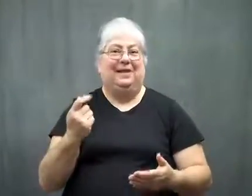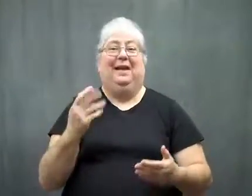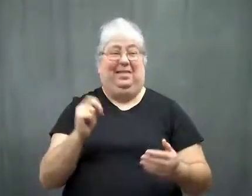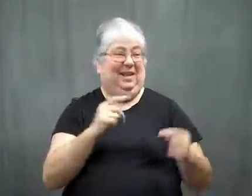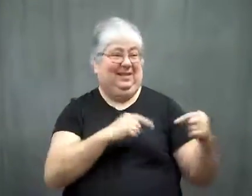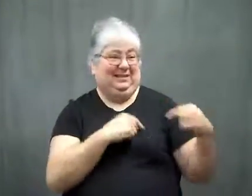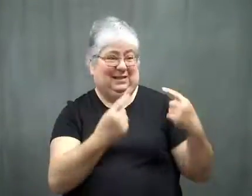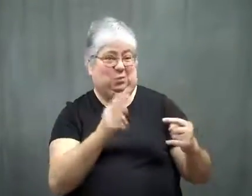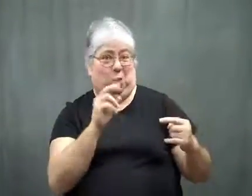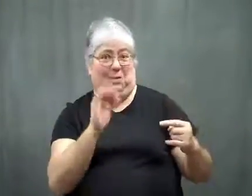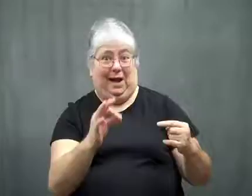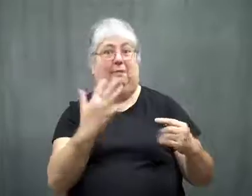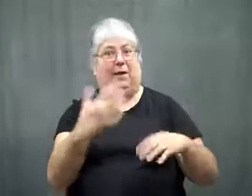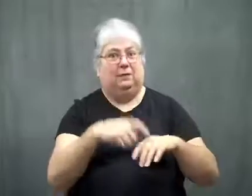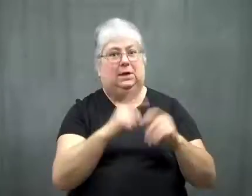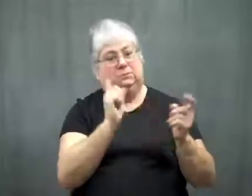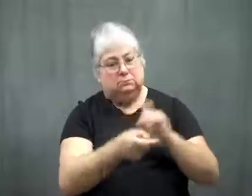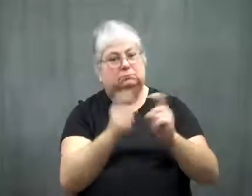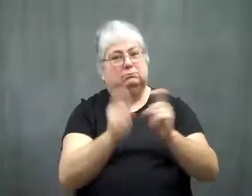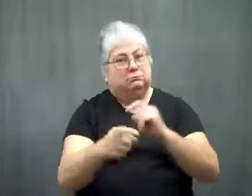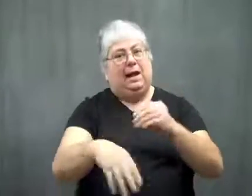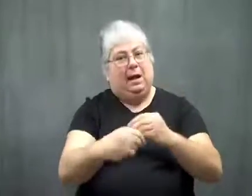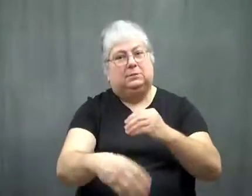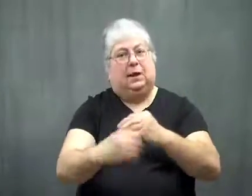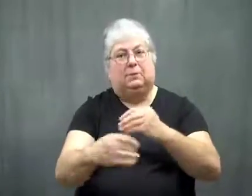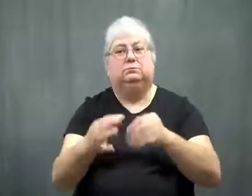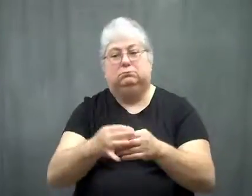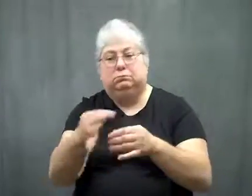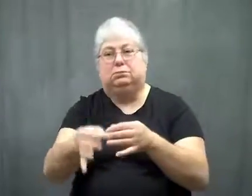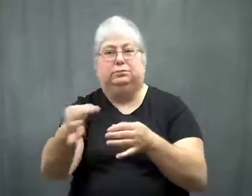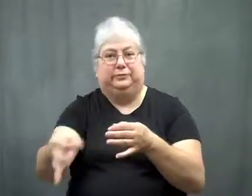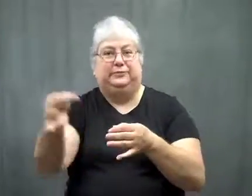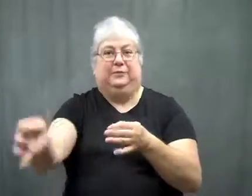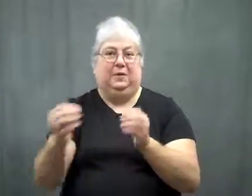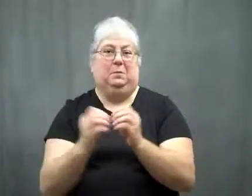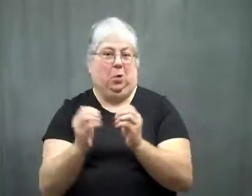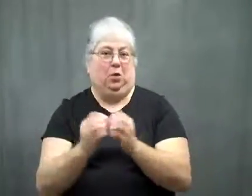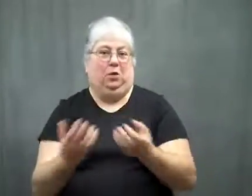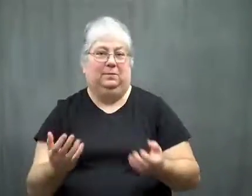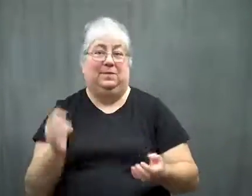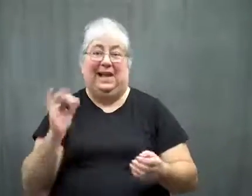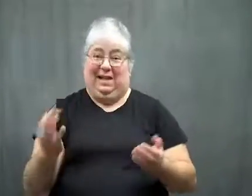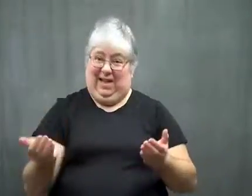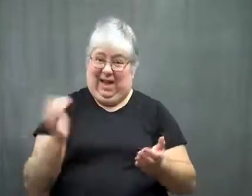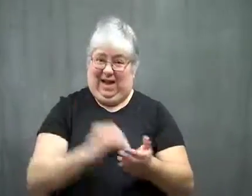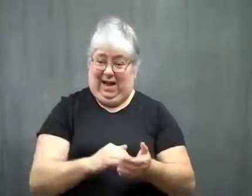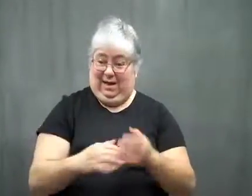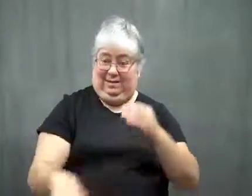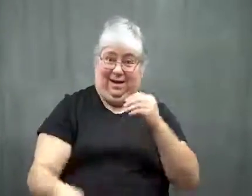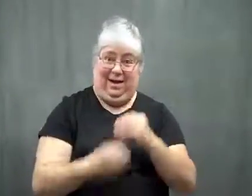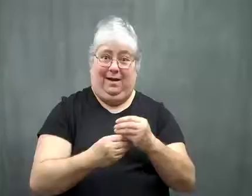Since then, it has been extended five more times.